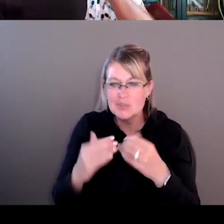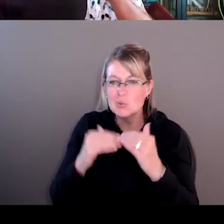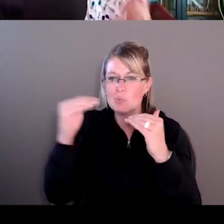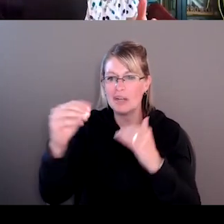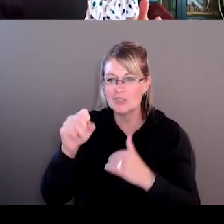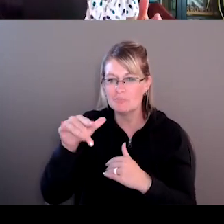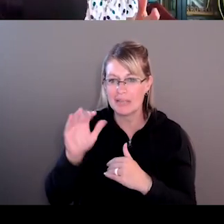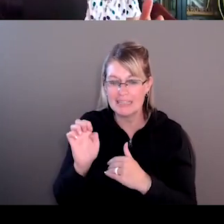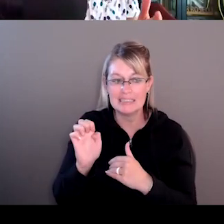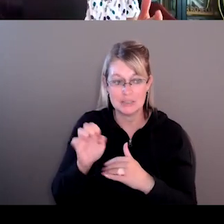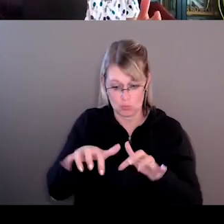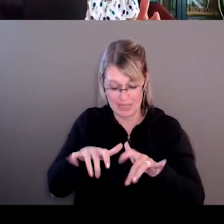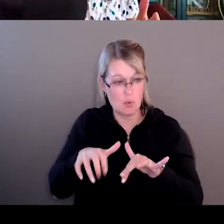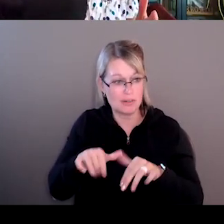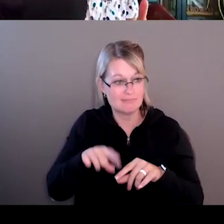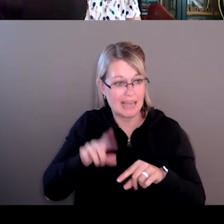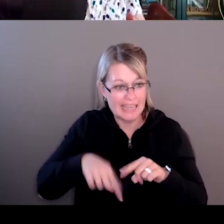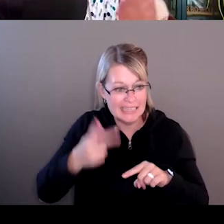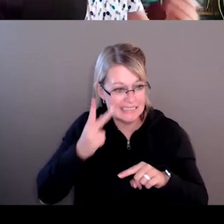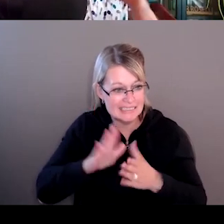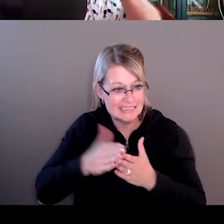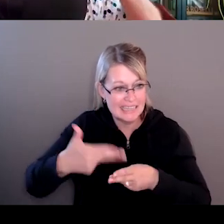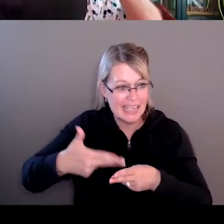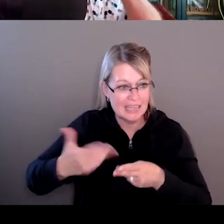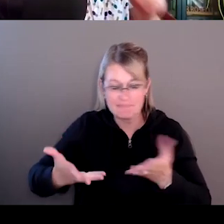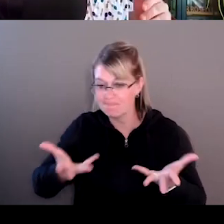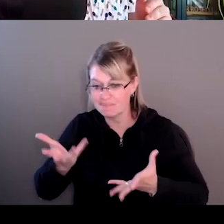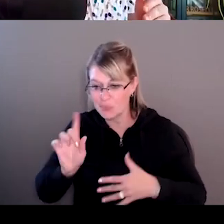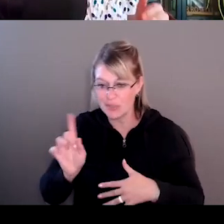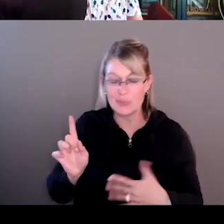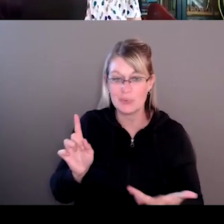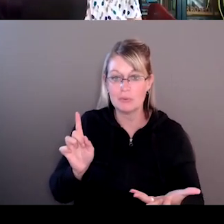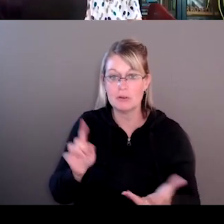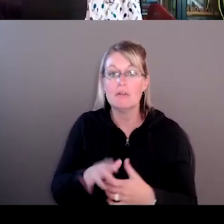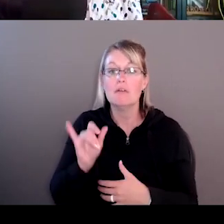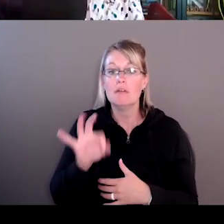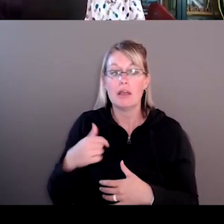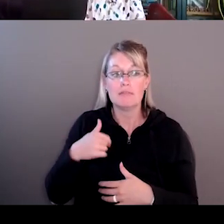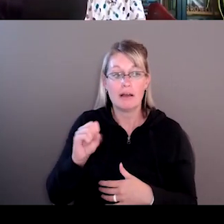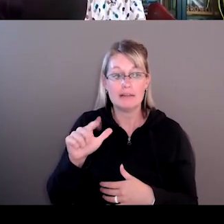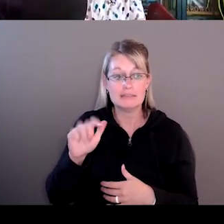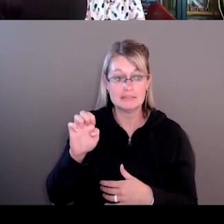so a keyboard user can never see the book title. If I have scaled the text or word spacing, though,